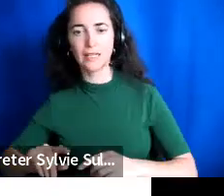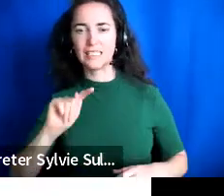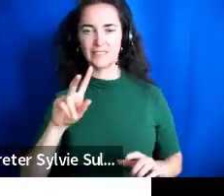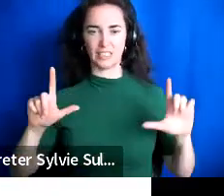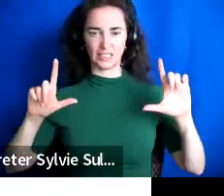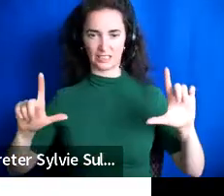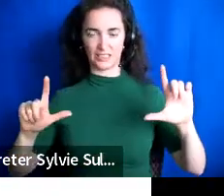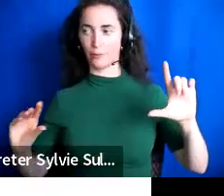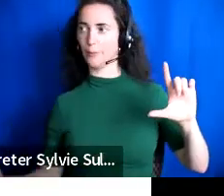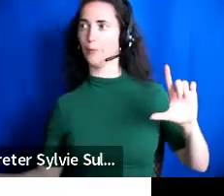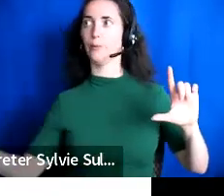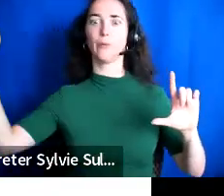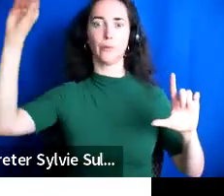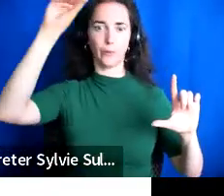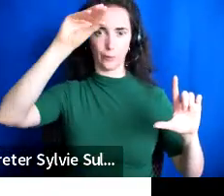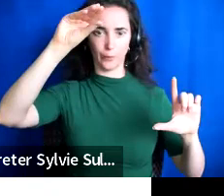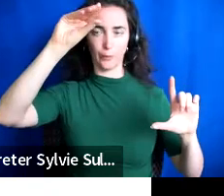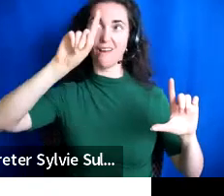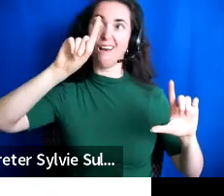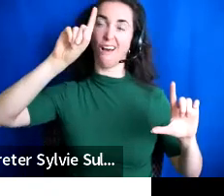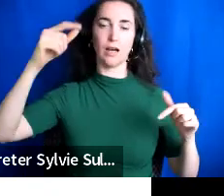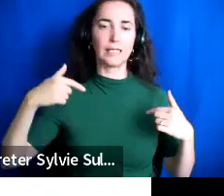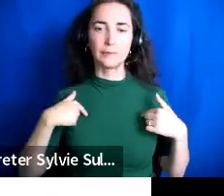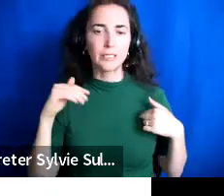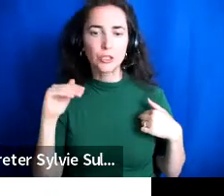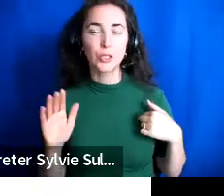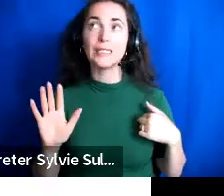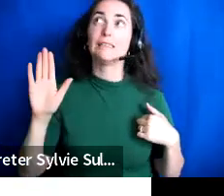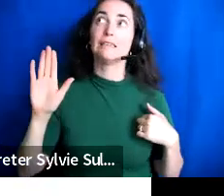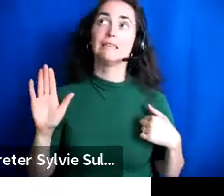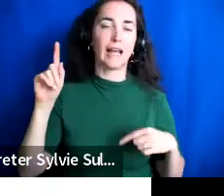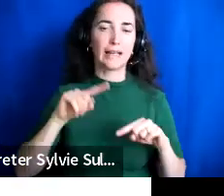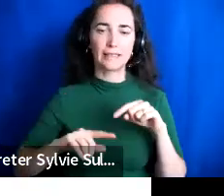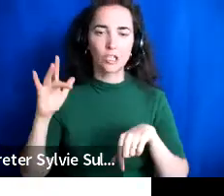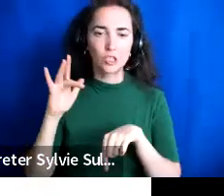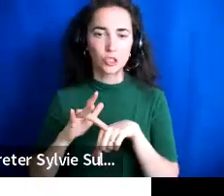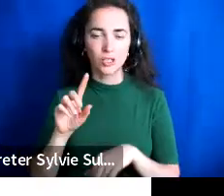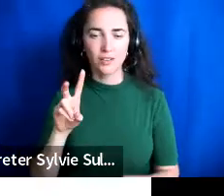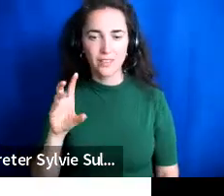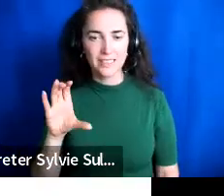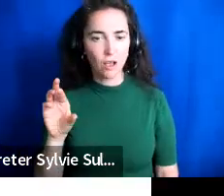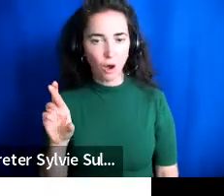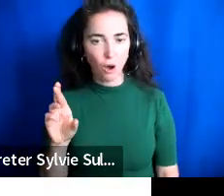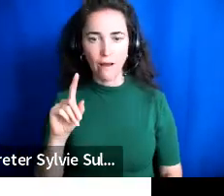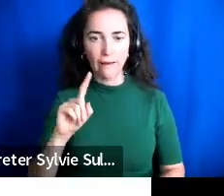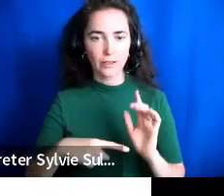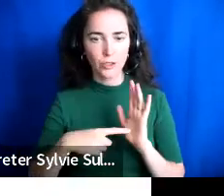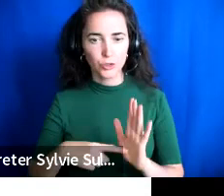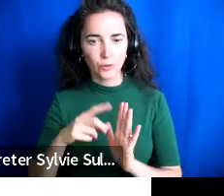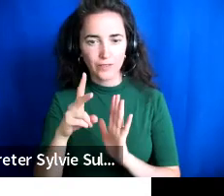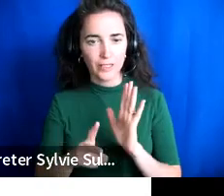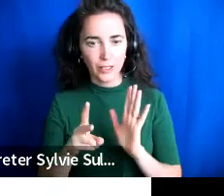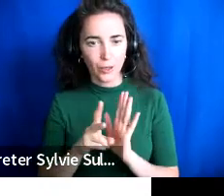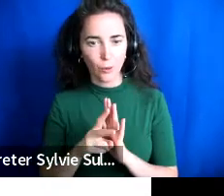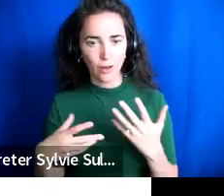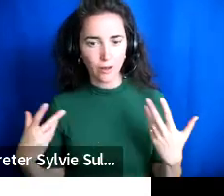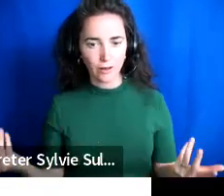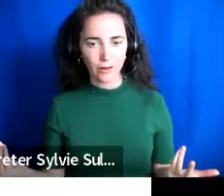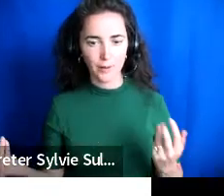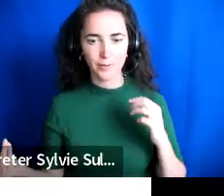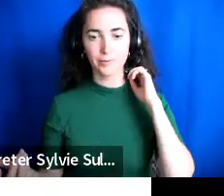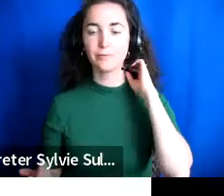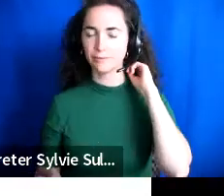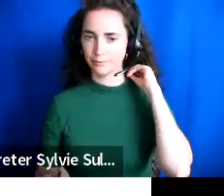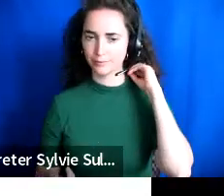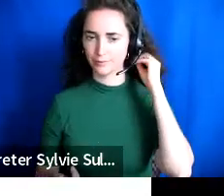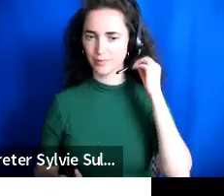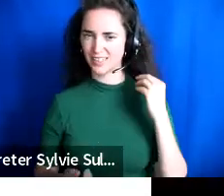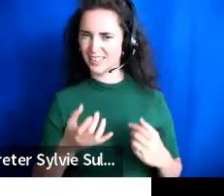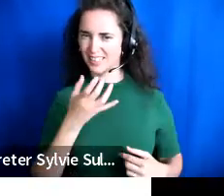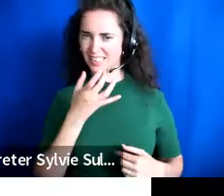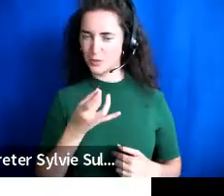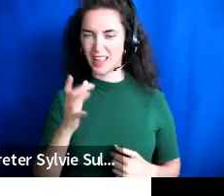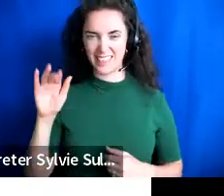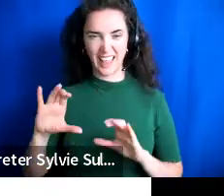So because I am short reached at Vcr to be able to show the videos to my class increase and be done as a class on disabilities, you know.